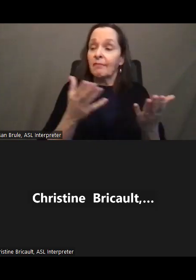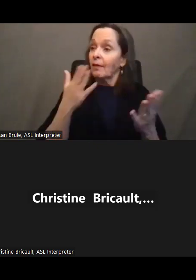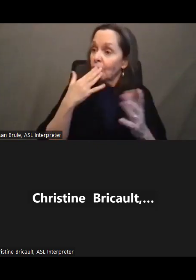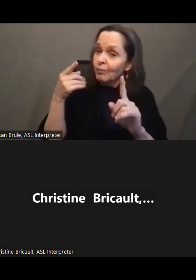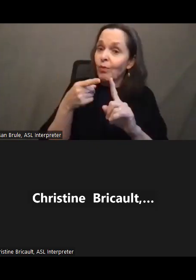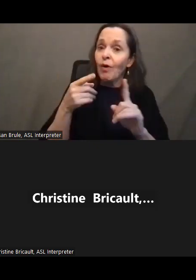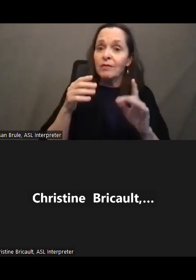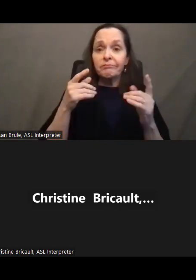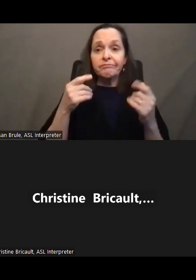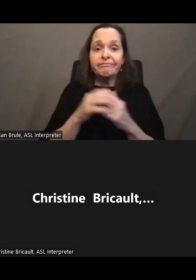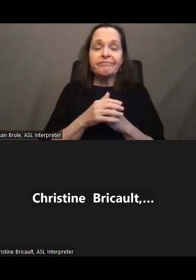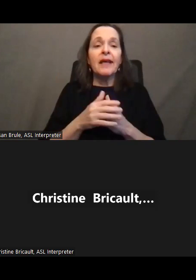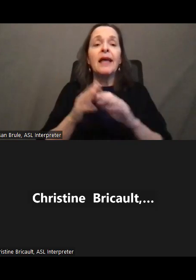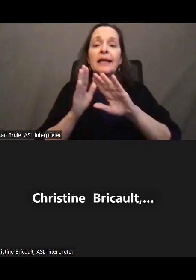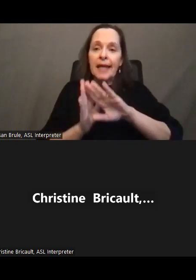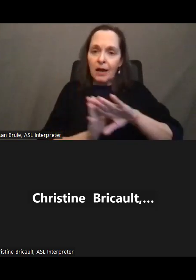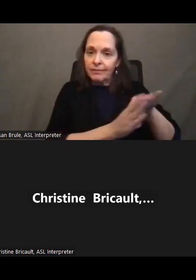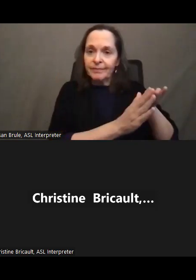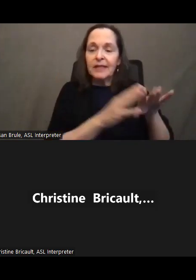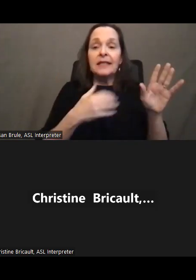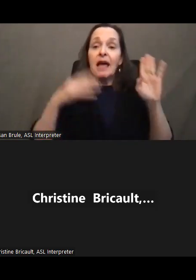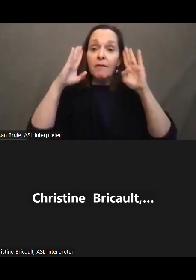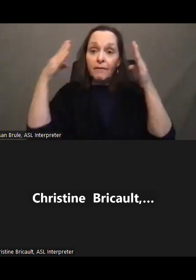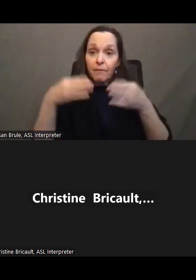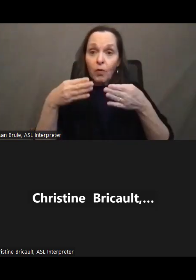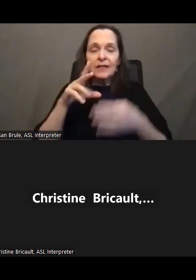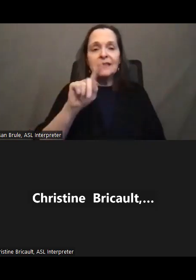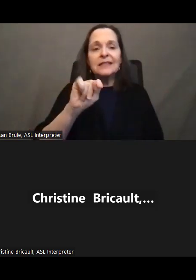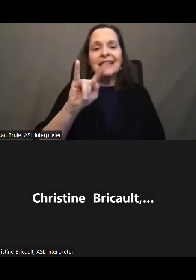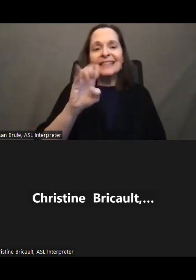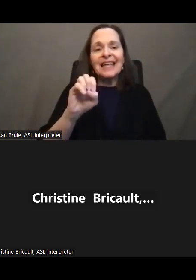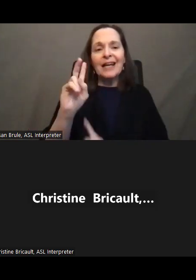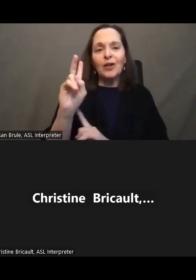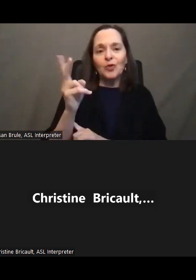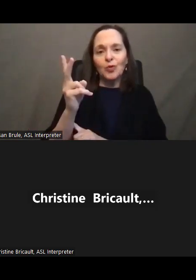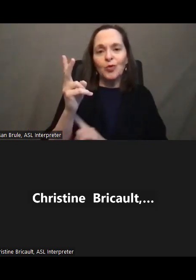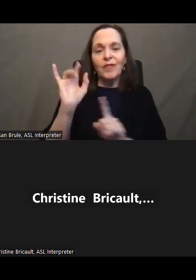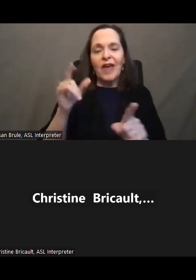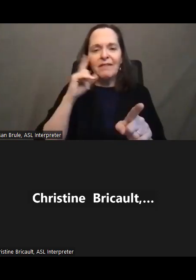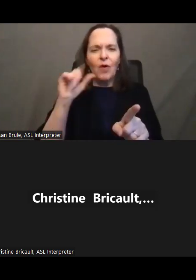Title II of the ADA prohibits discrimination by state and local